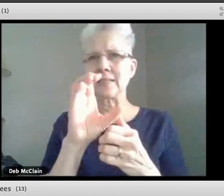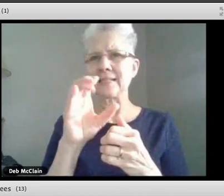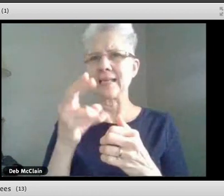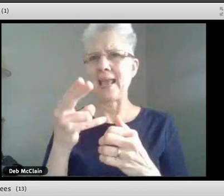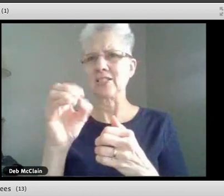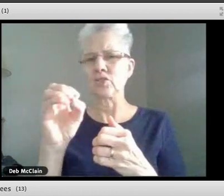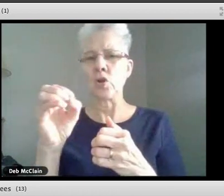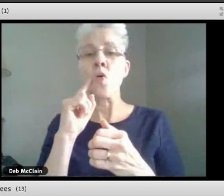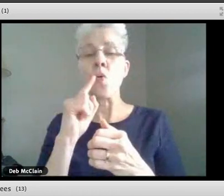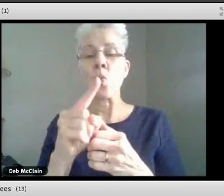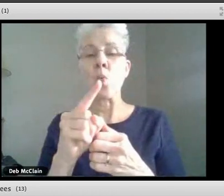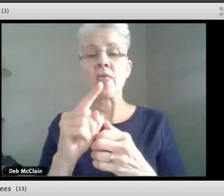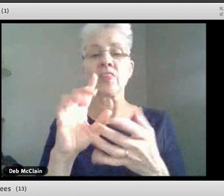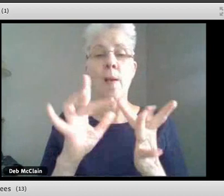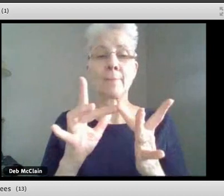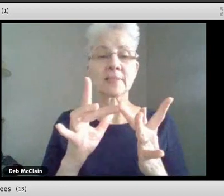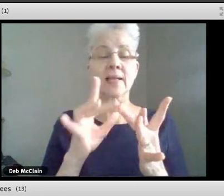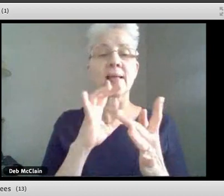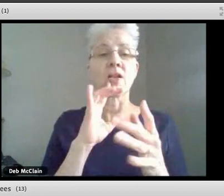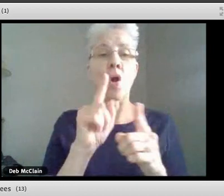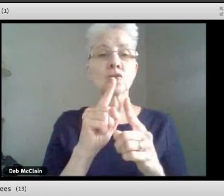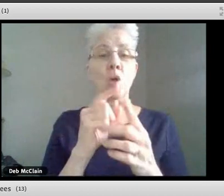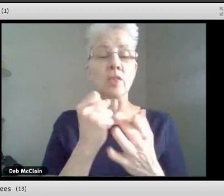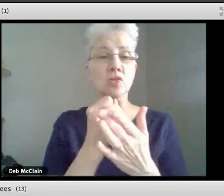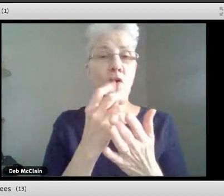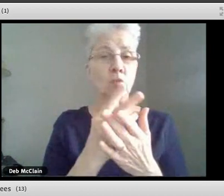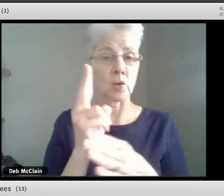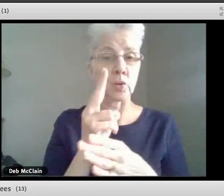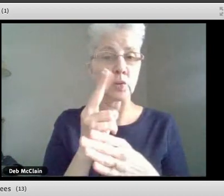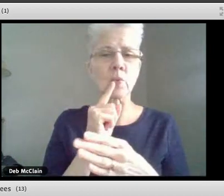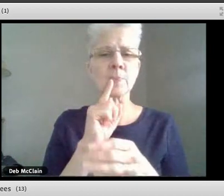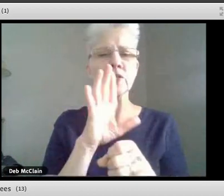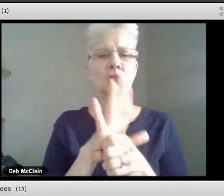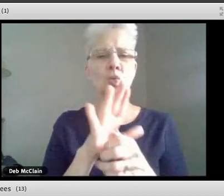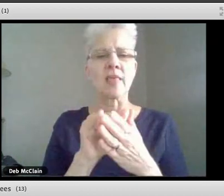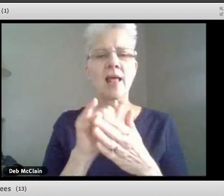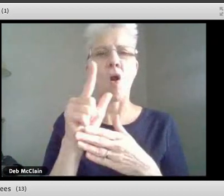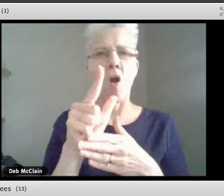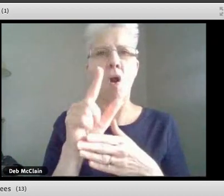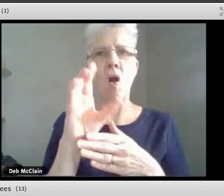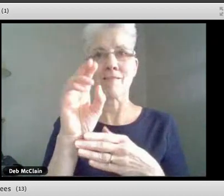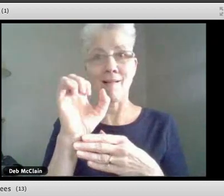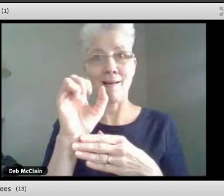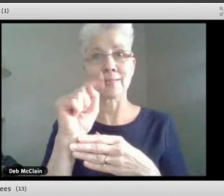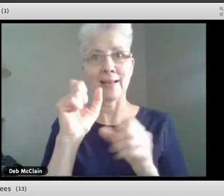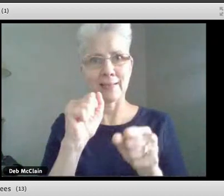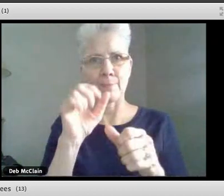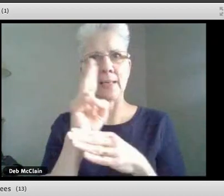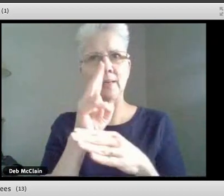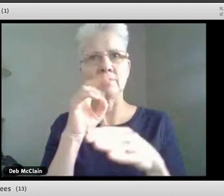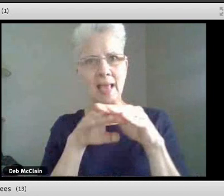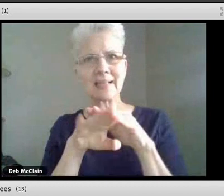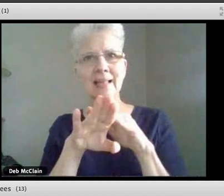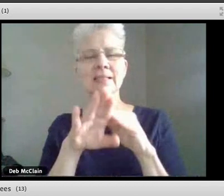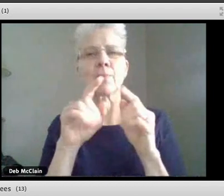and it wants to ensure that all content is accessible. So that list of 16 things that I showed you, those are things that are supposed to make